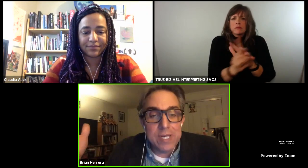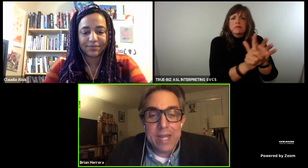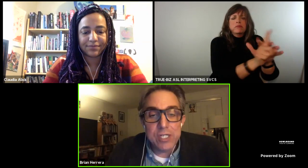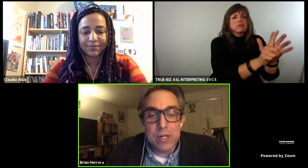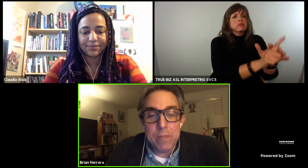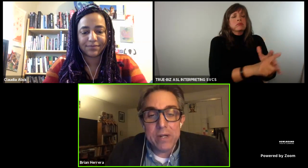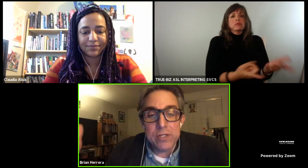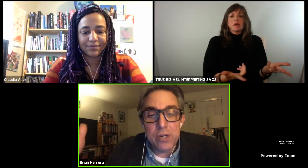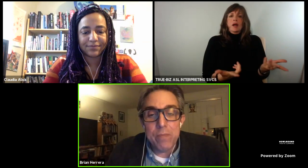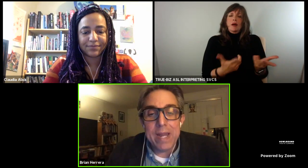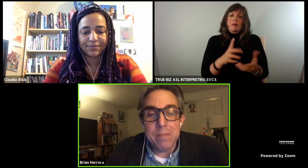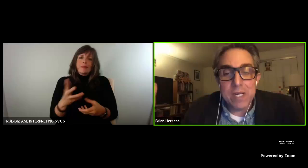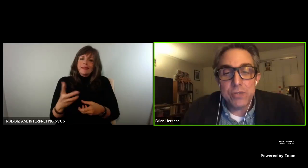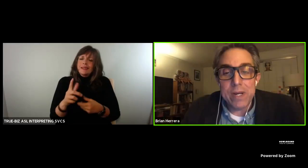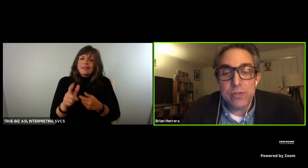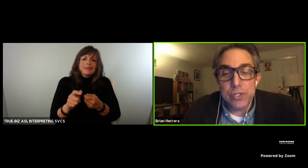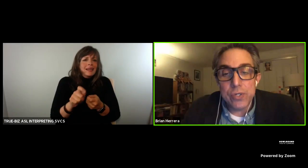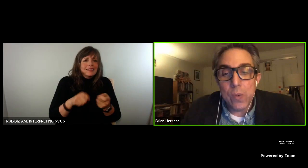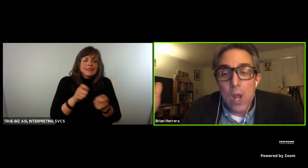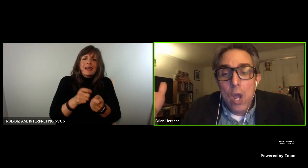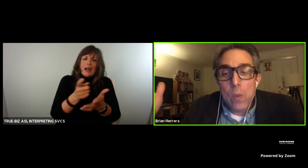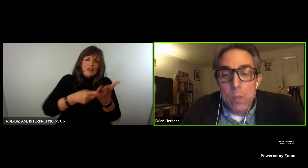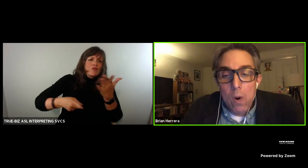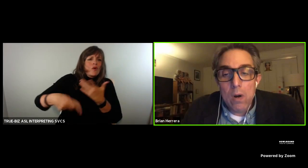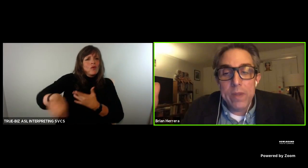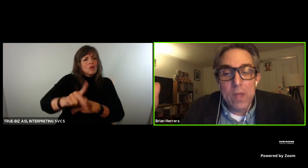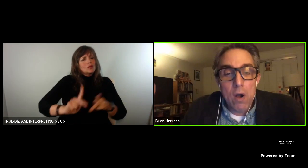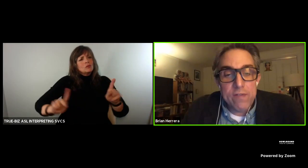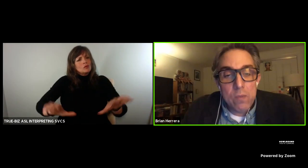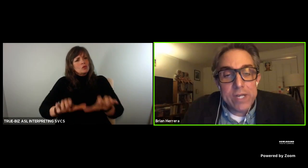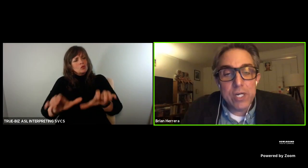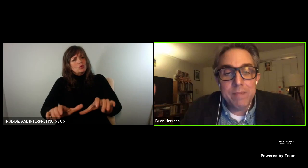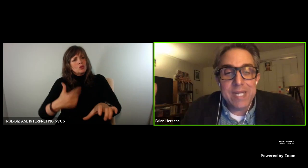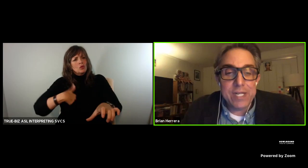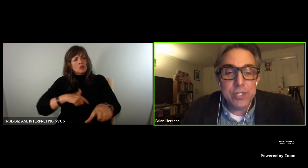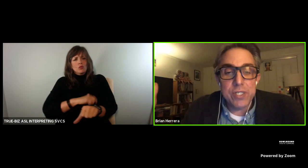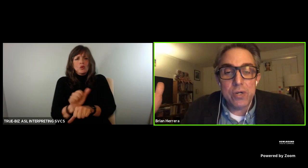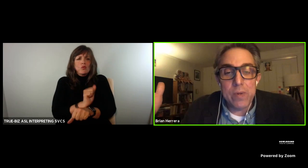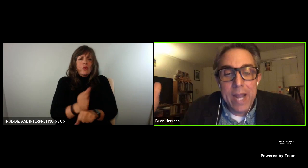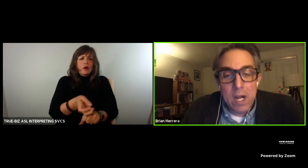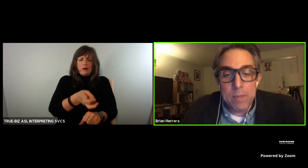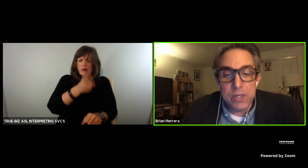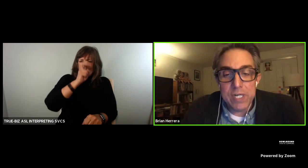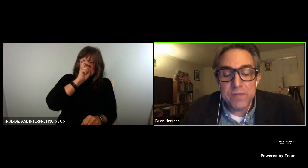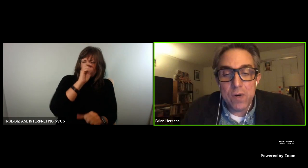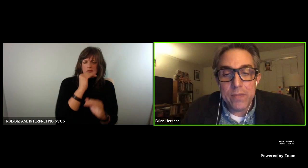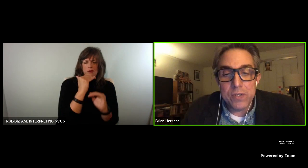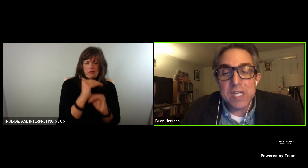engaged theater makers and administrators do. We work within often rigid limitations to create opportunities for others